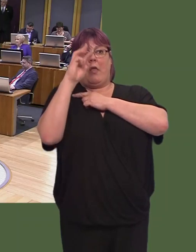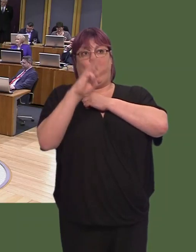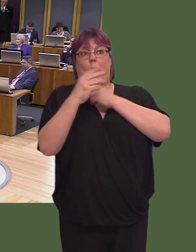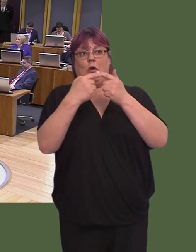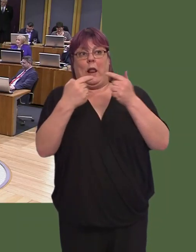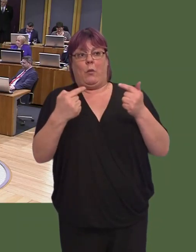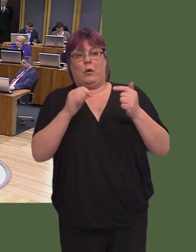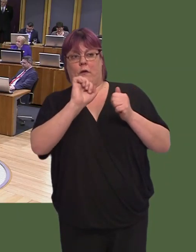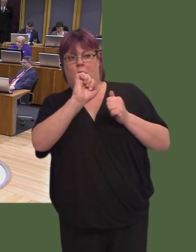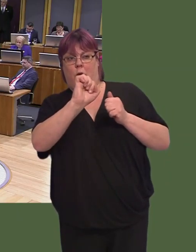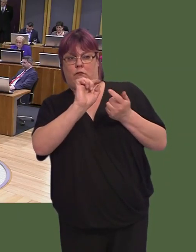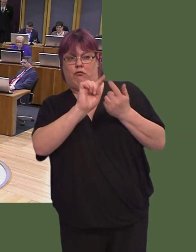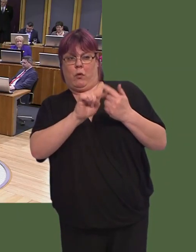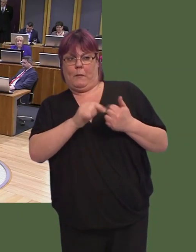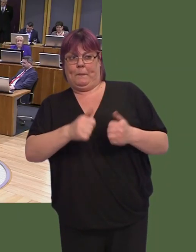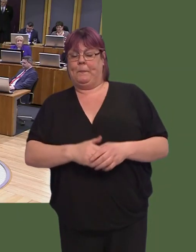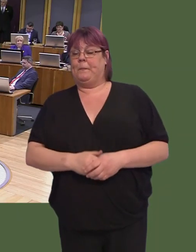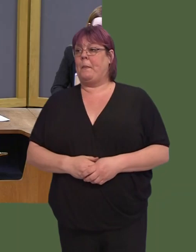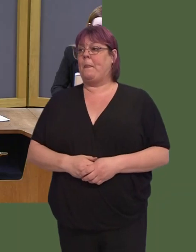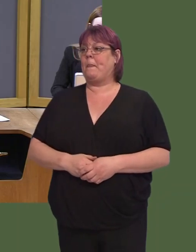for Welsh language to specifically answer your question.